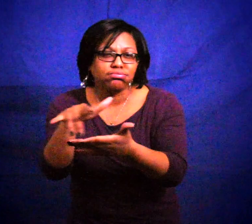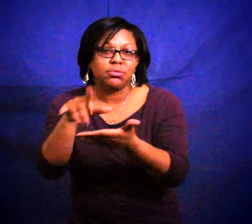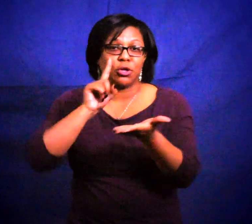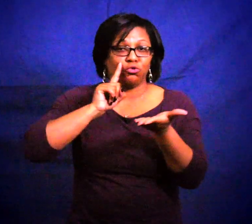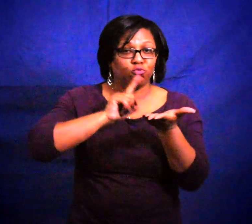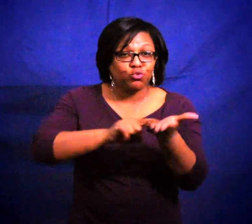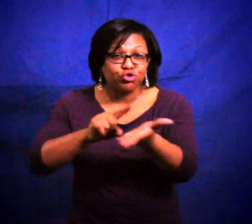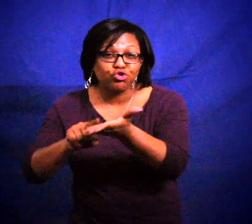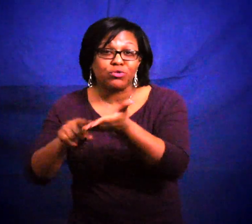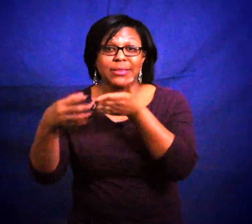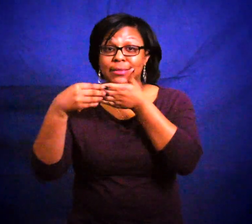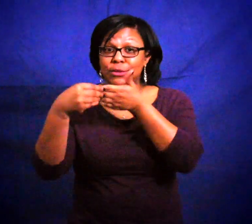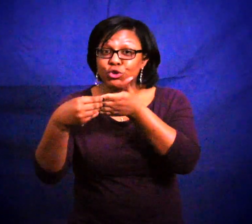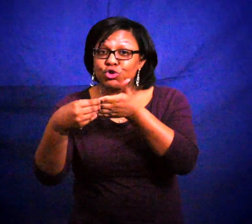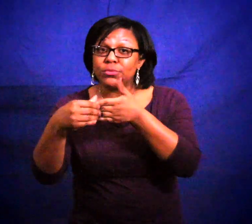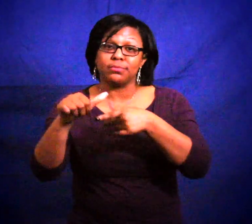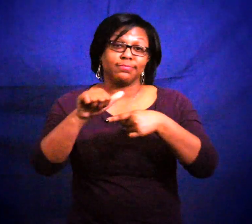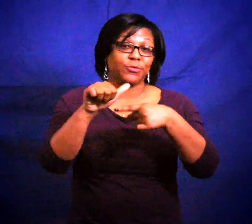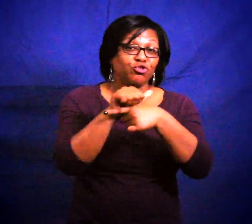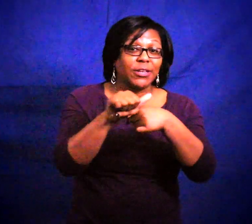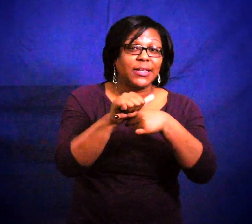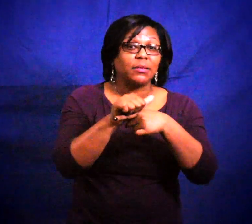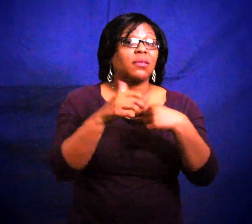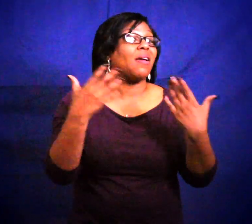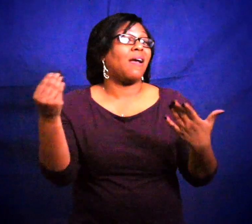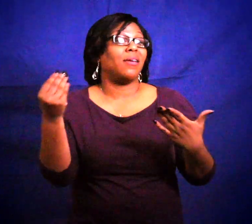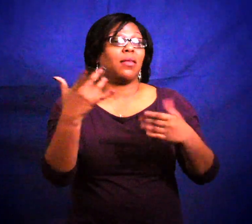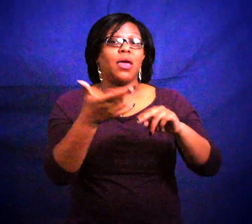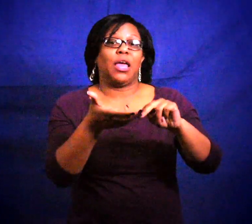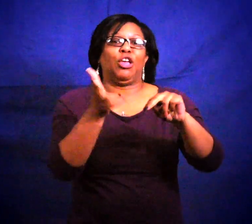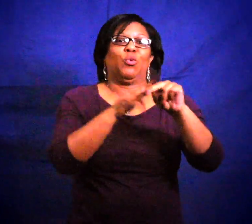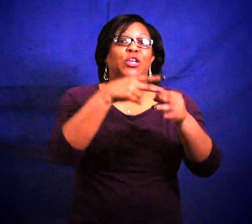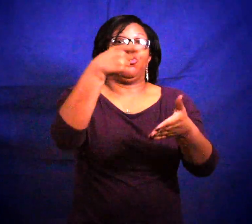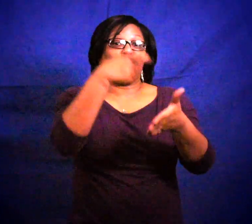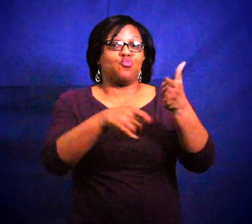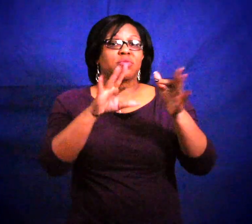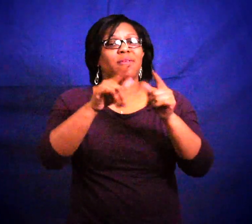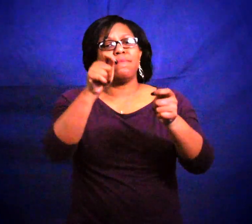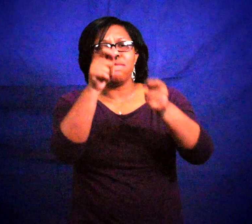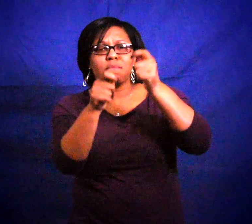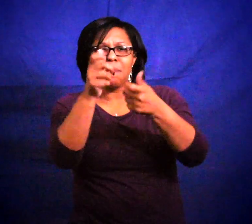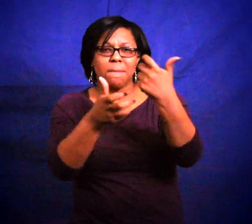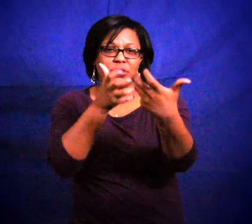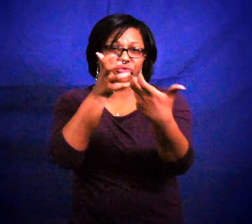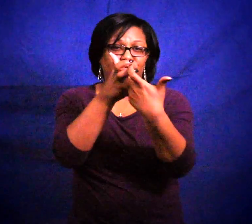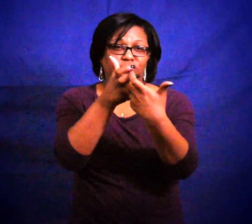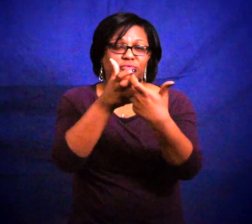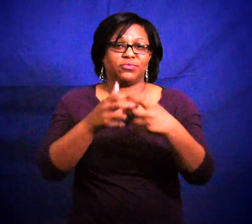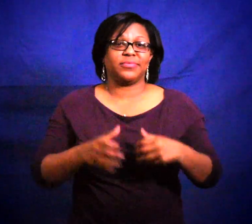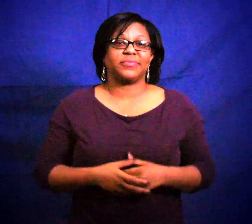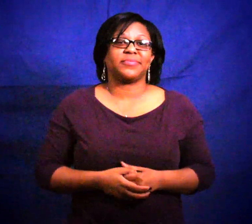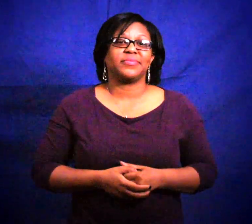and research, leadership training, and increased costs of accommodations.